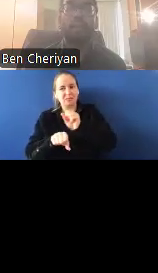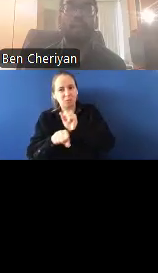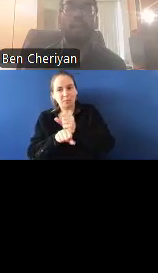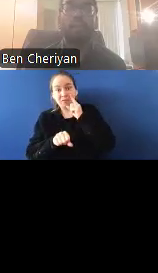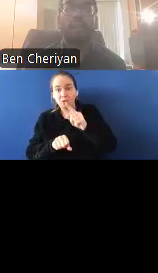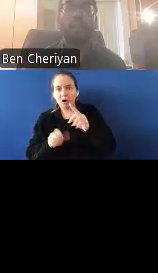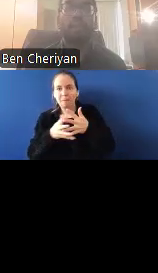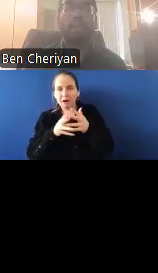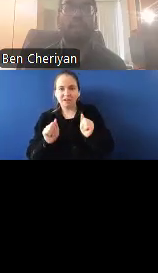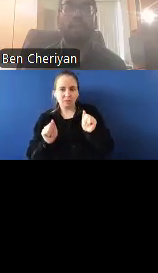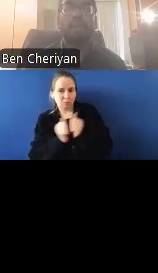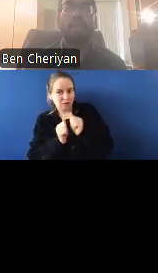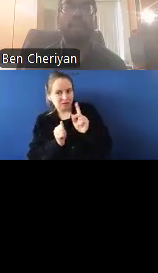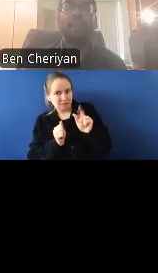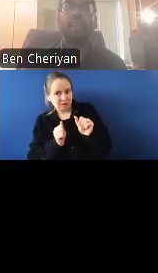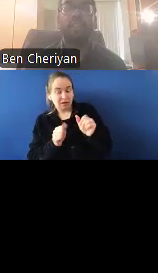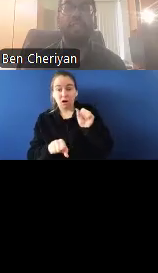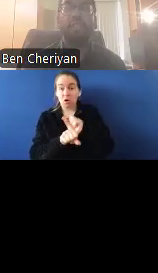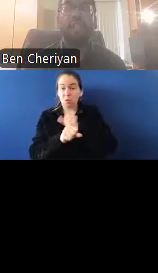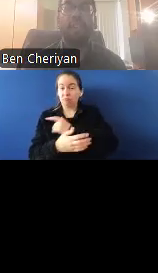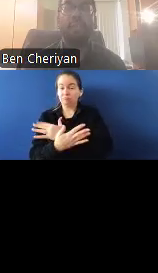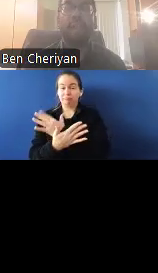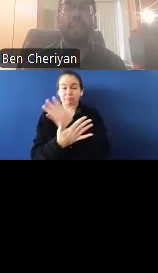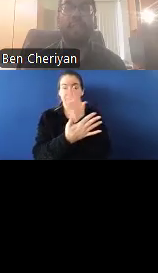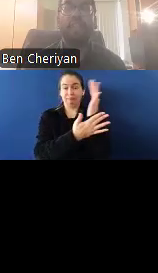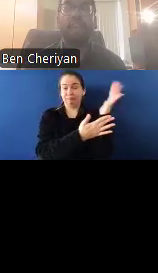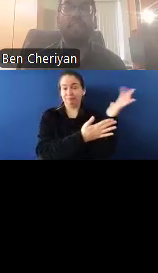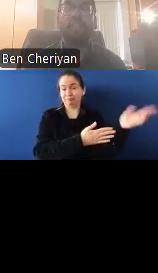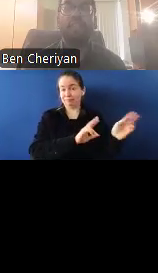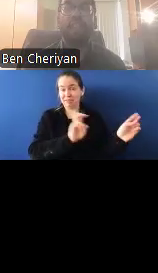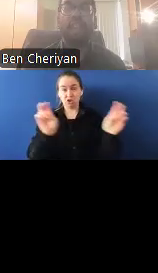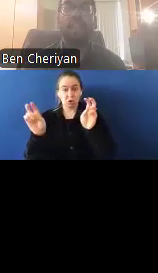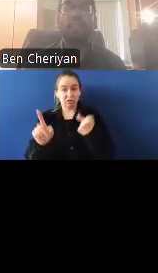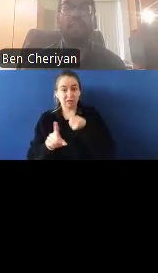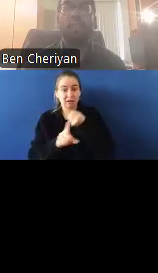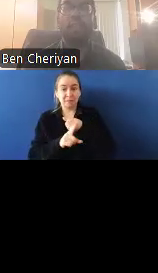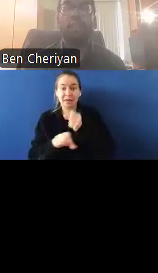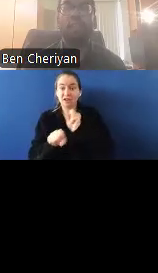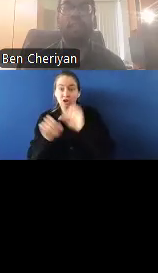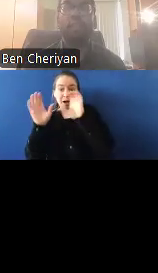Our work ranges across various issues that impact job seekers and workers with